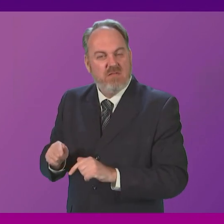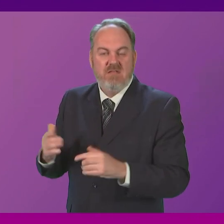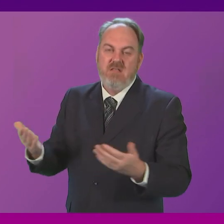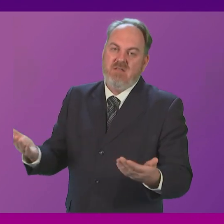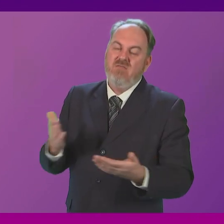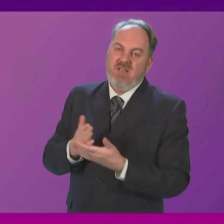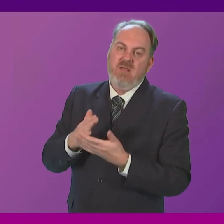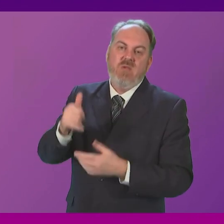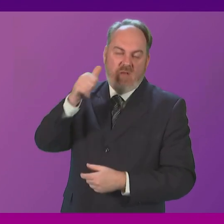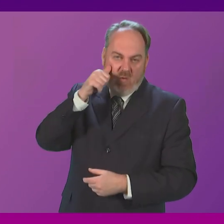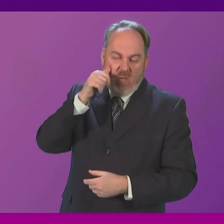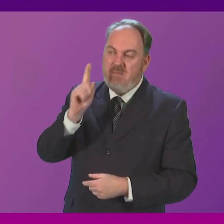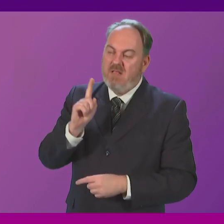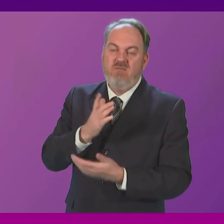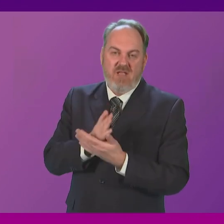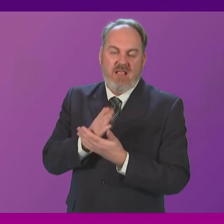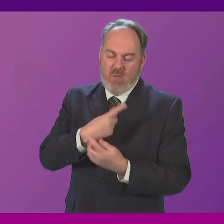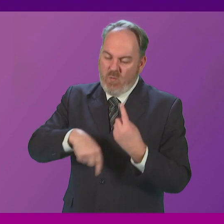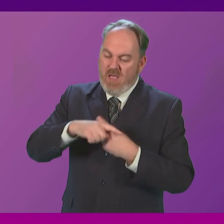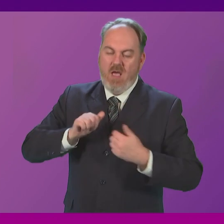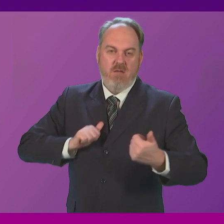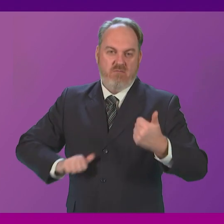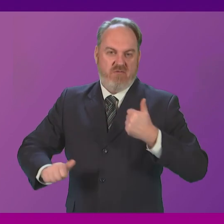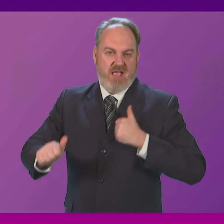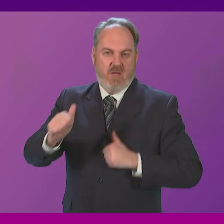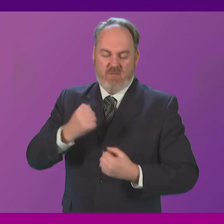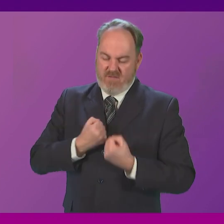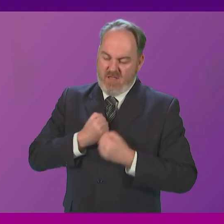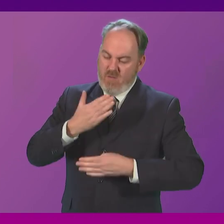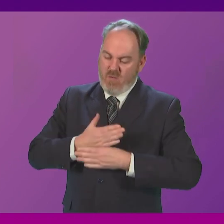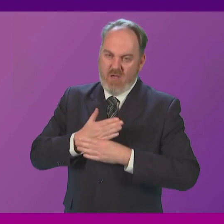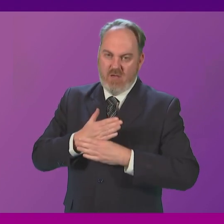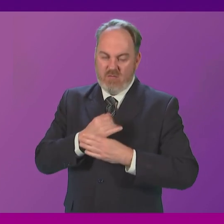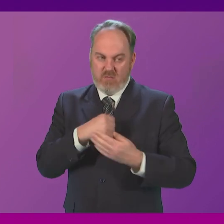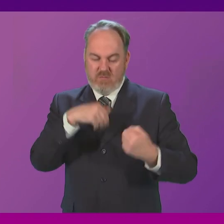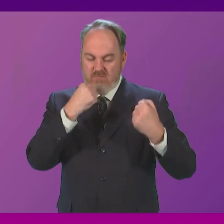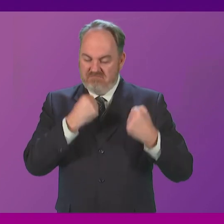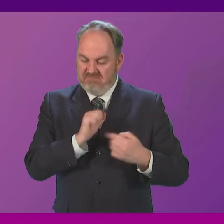I am proud of the work that he and I have done alongside others to stand against hatred and bigotry.